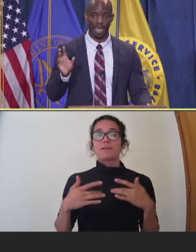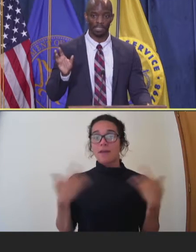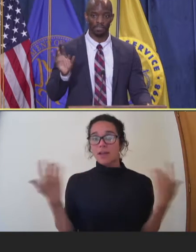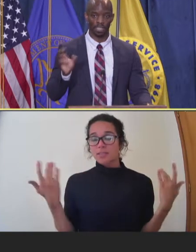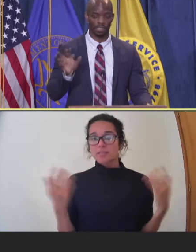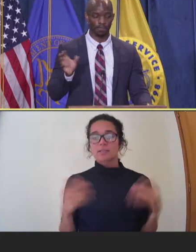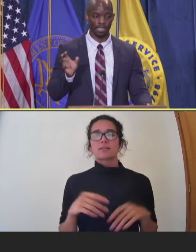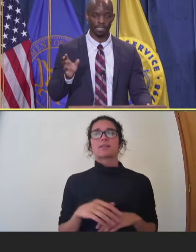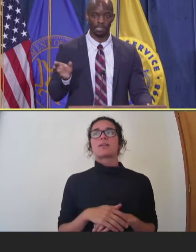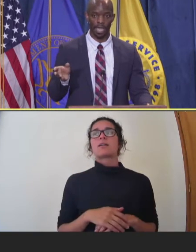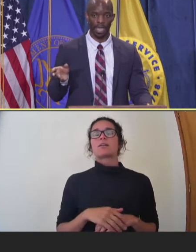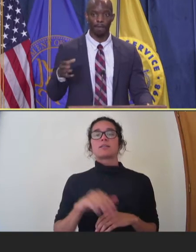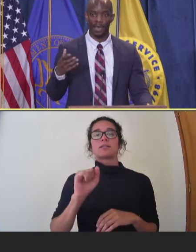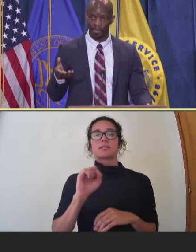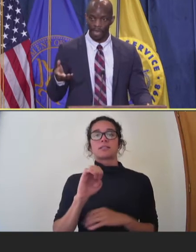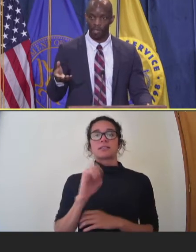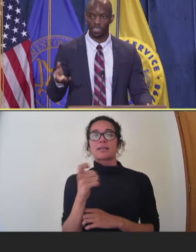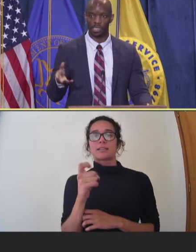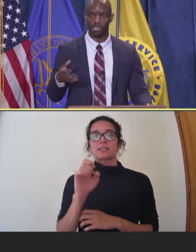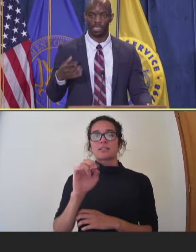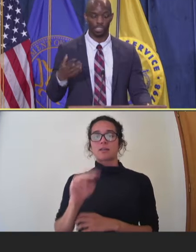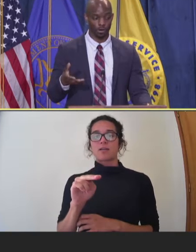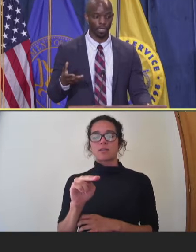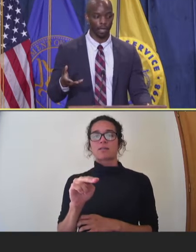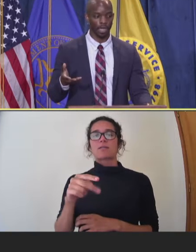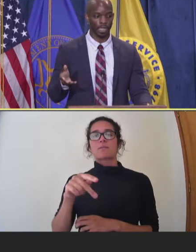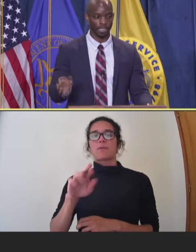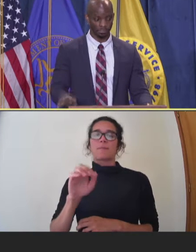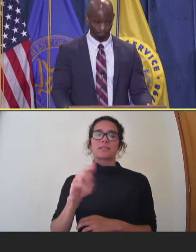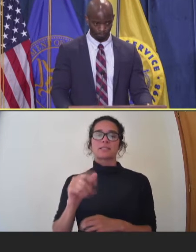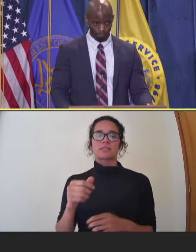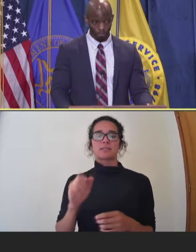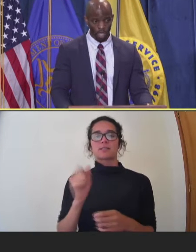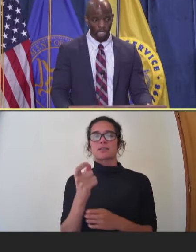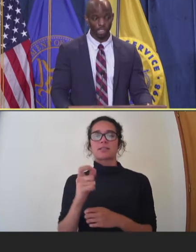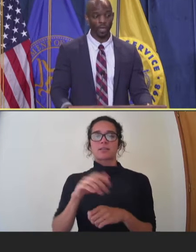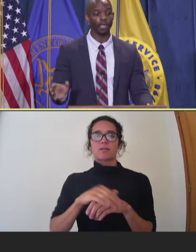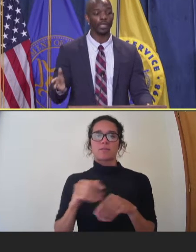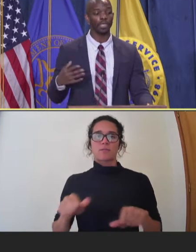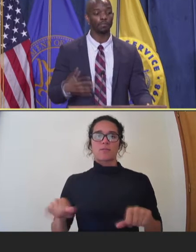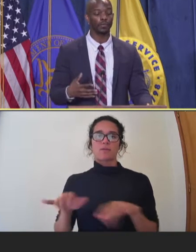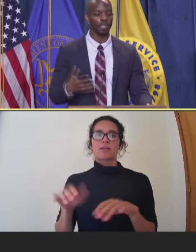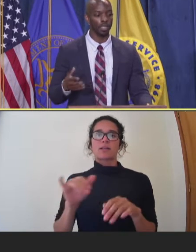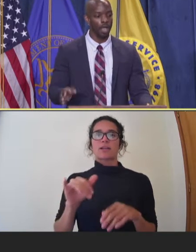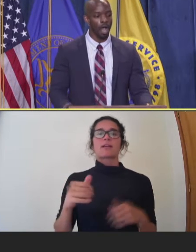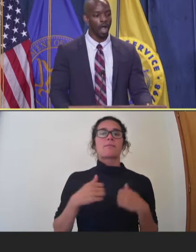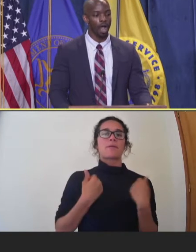activities, and spaces like bath houses and circuit parties. So, hearing community,